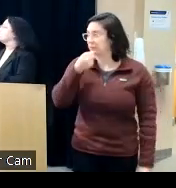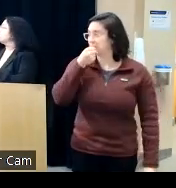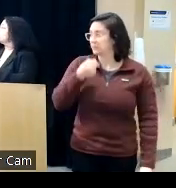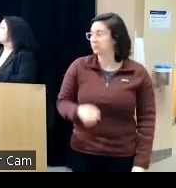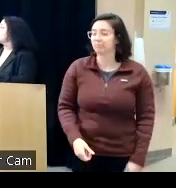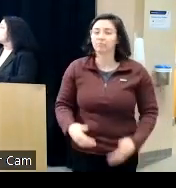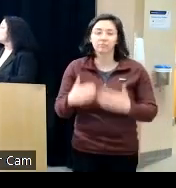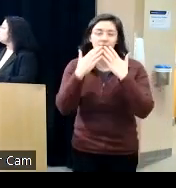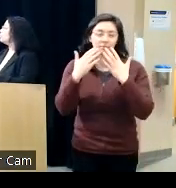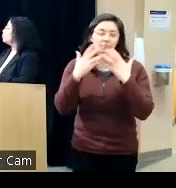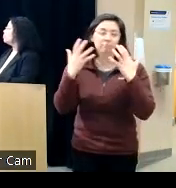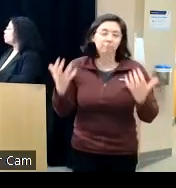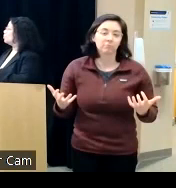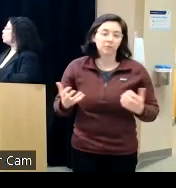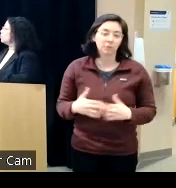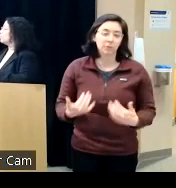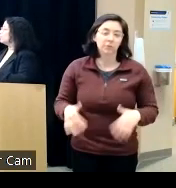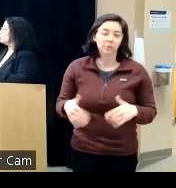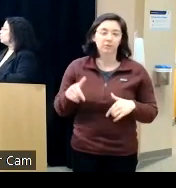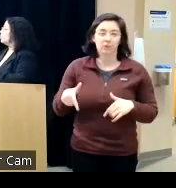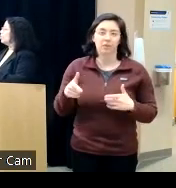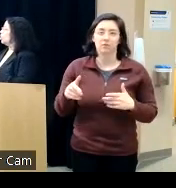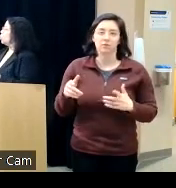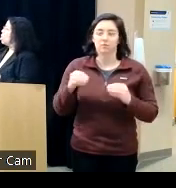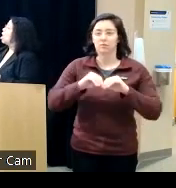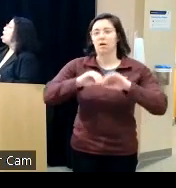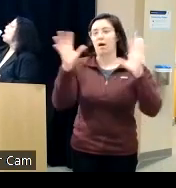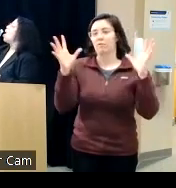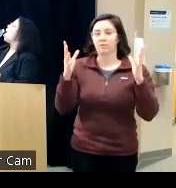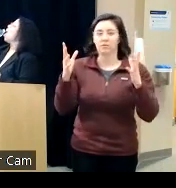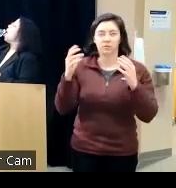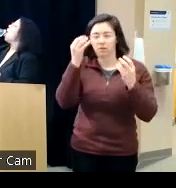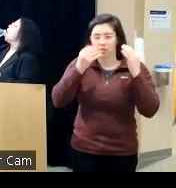thank you so much I you know this obviously brings up just so many questions so I'll try to